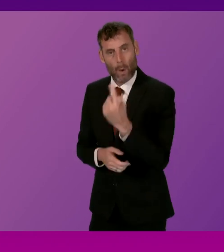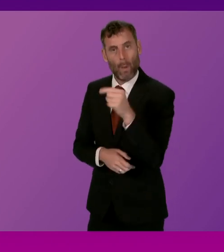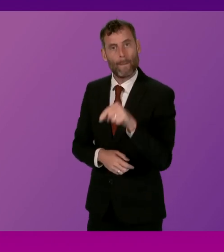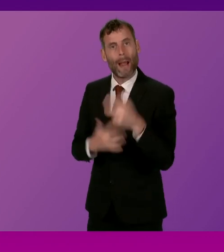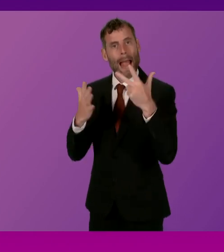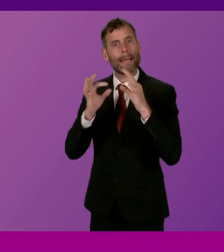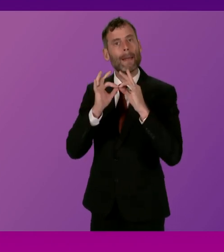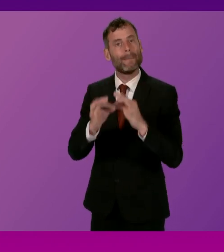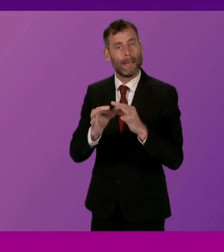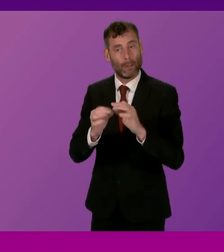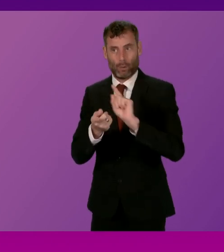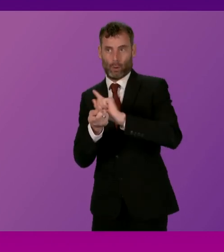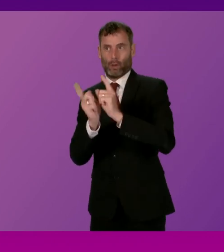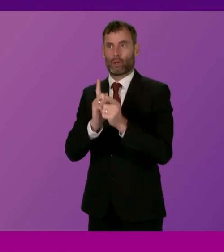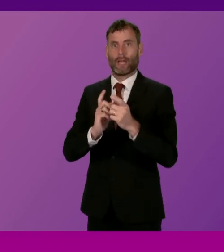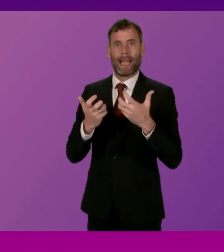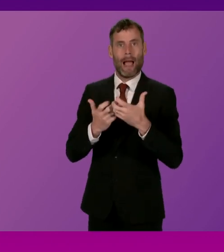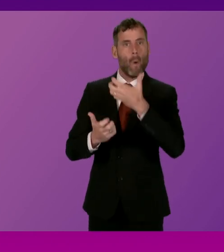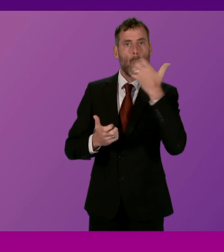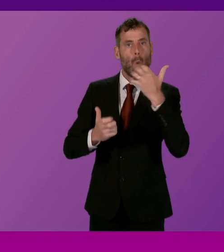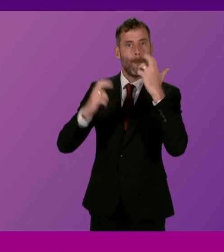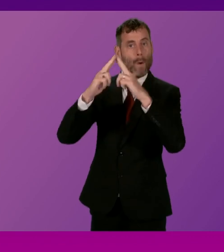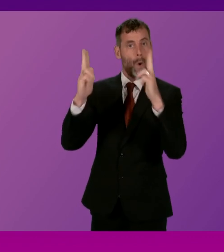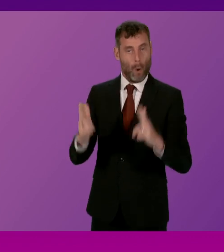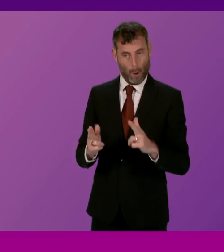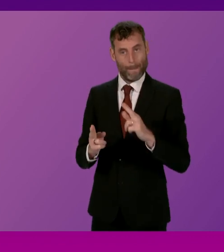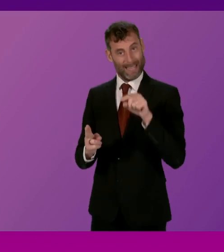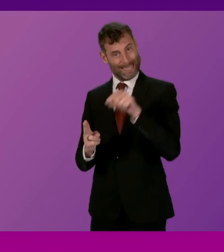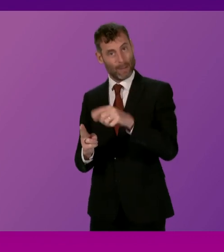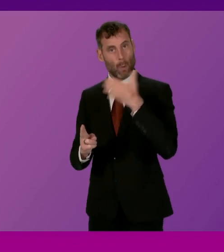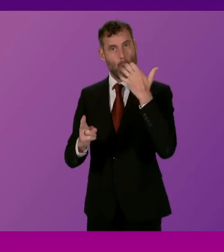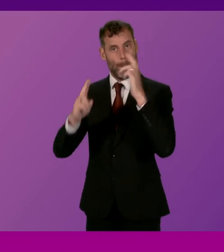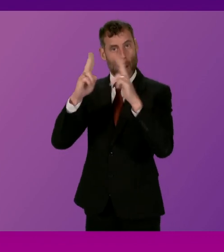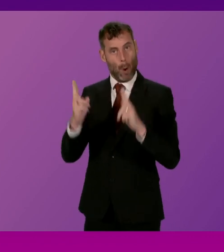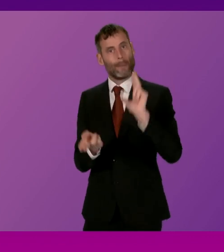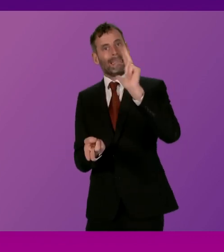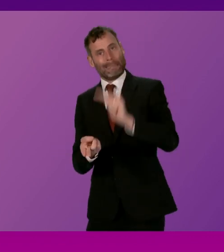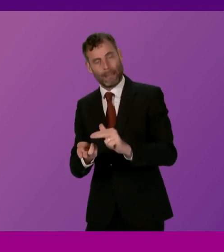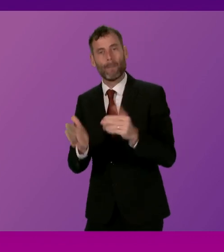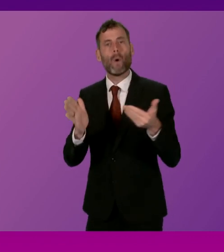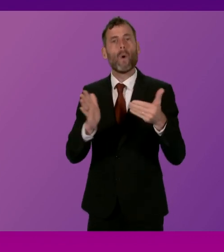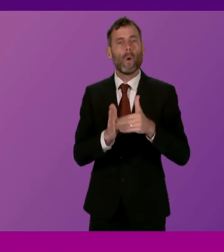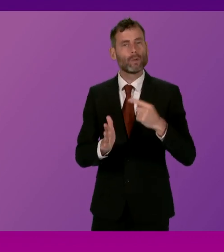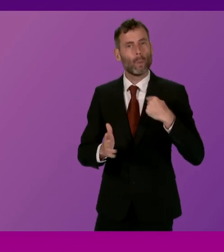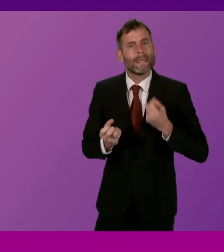heat transition over the course of this session of Parliament. In addition, our on-going support for public transport—especially our work to expand